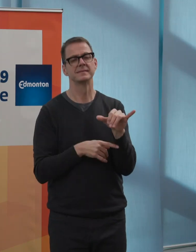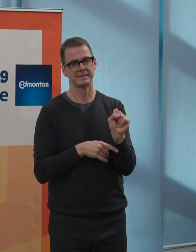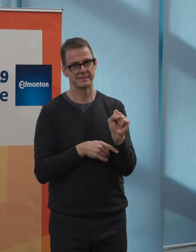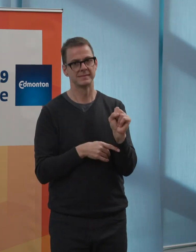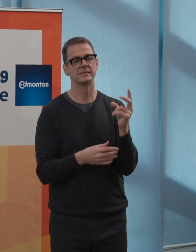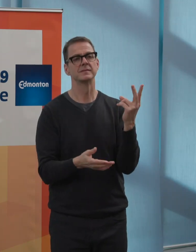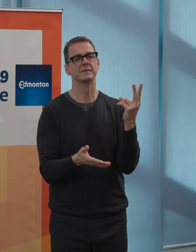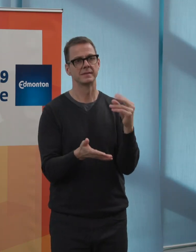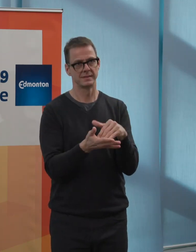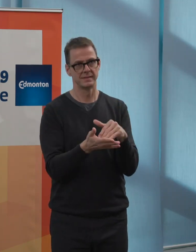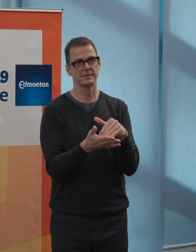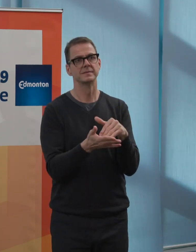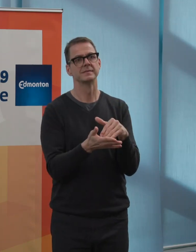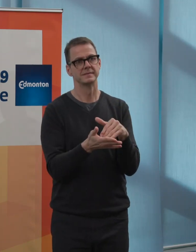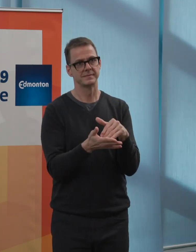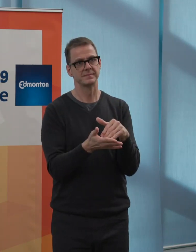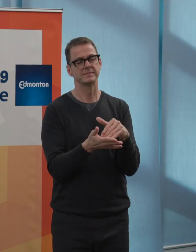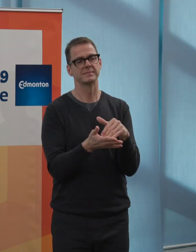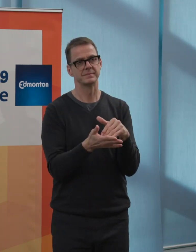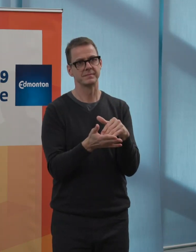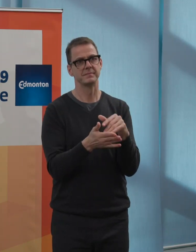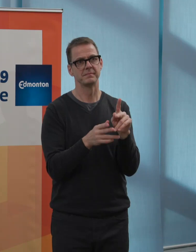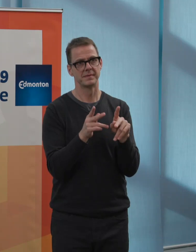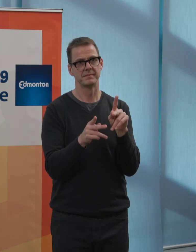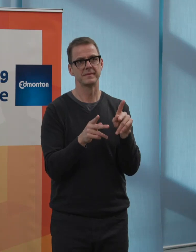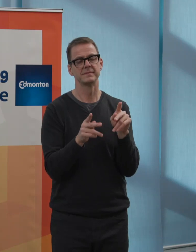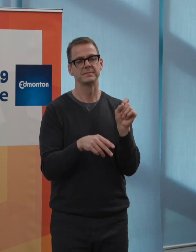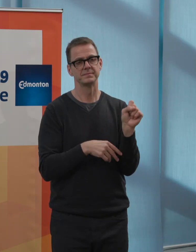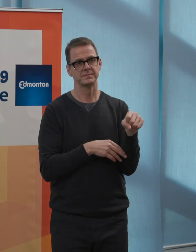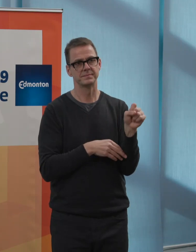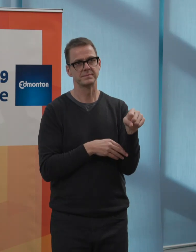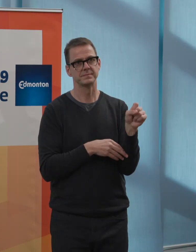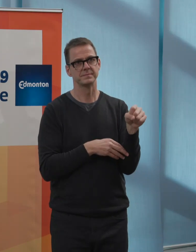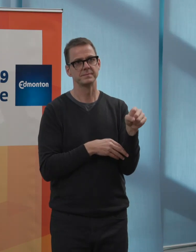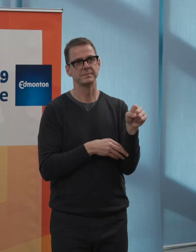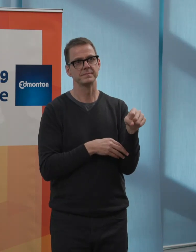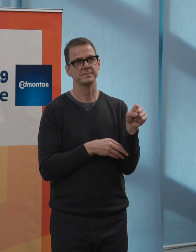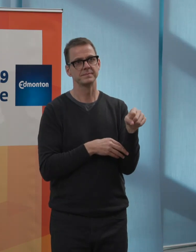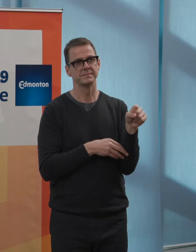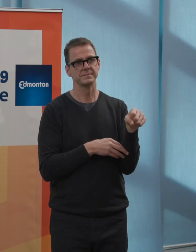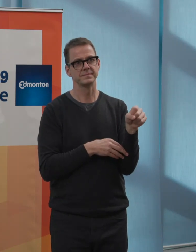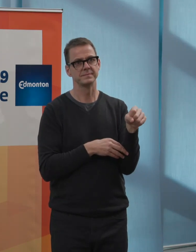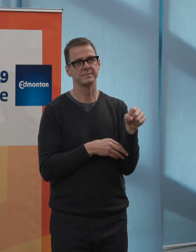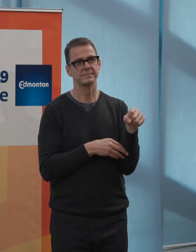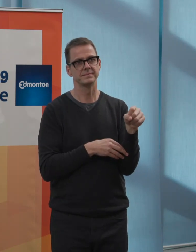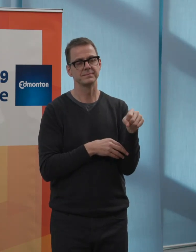related to considering other layoffs answered earlier that we'd be coming